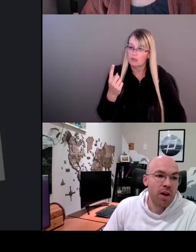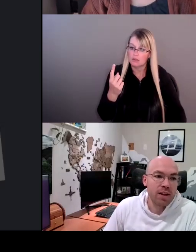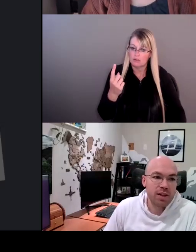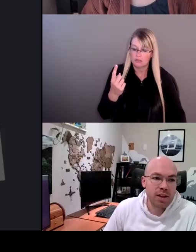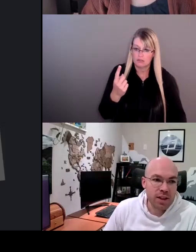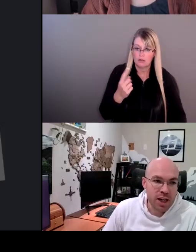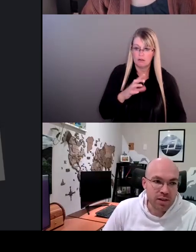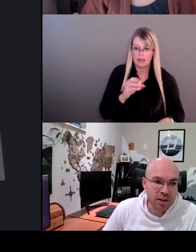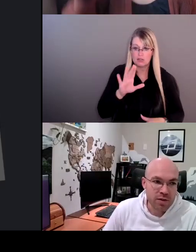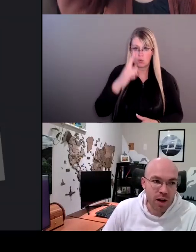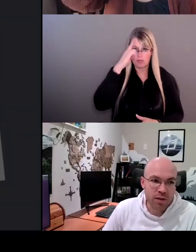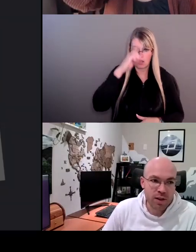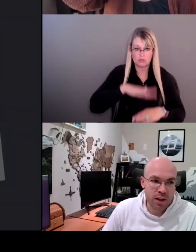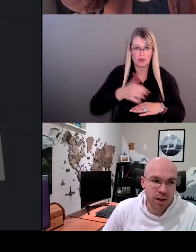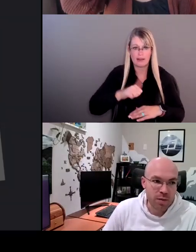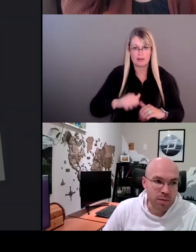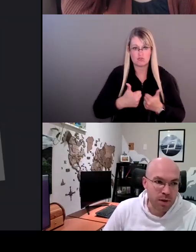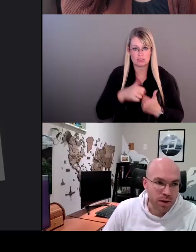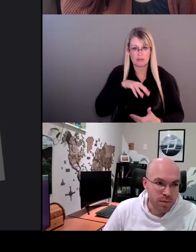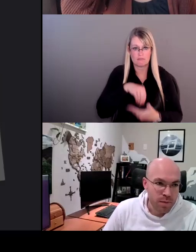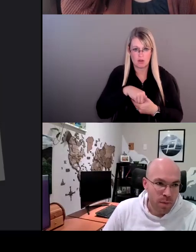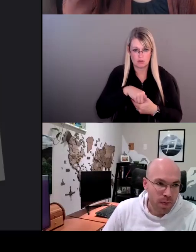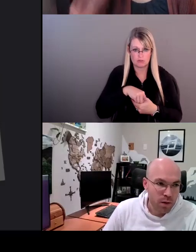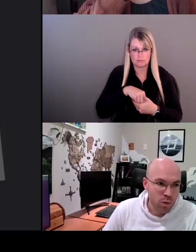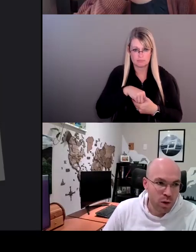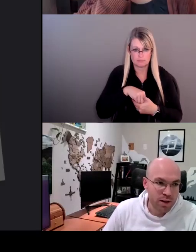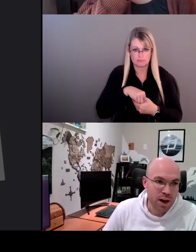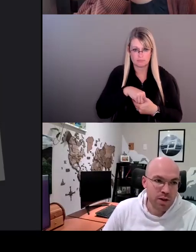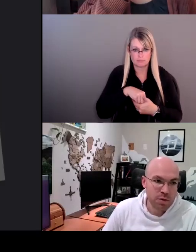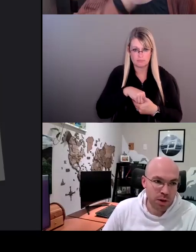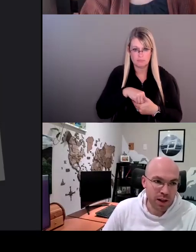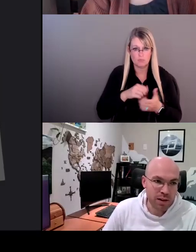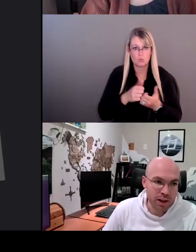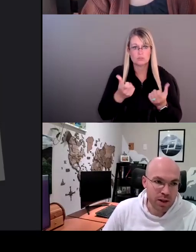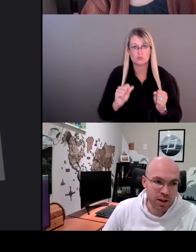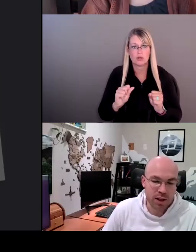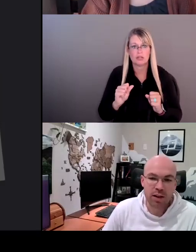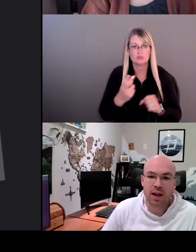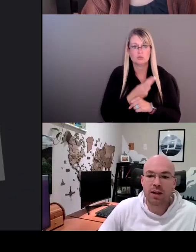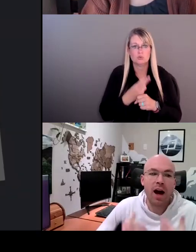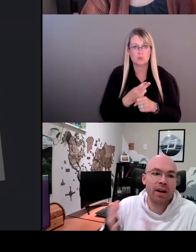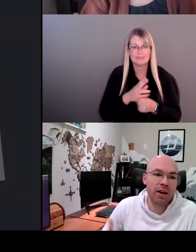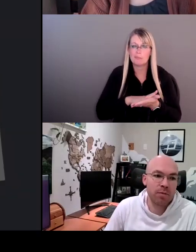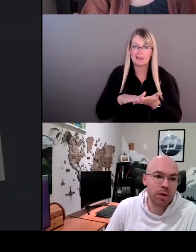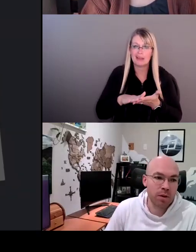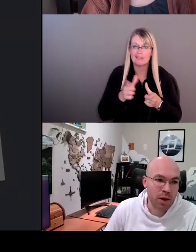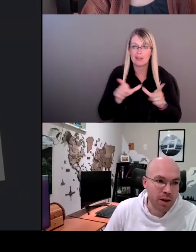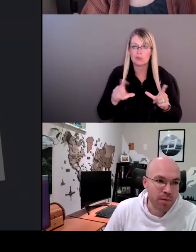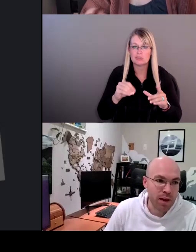thoughts of any challenges involved with trying to use plain language in the higher education program